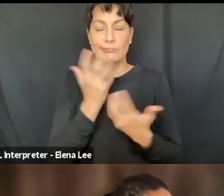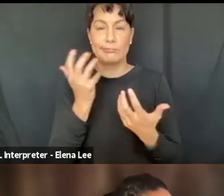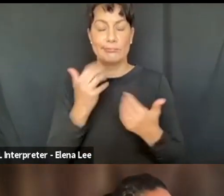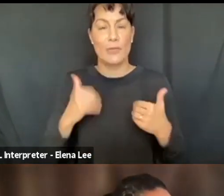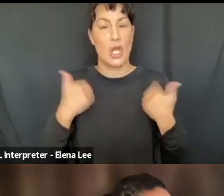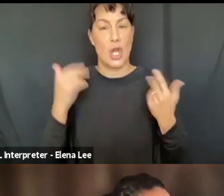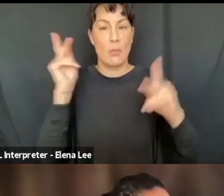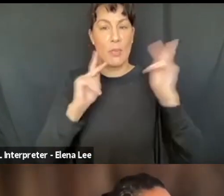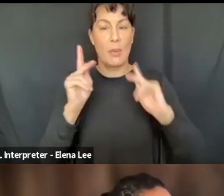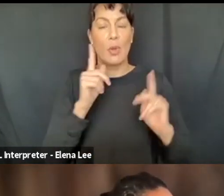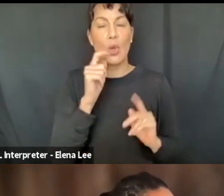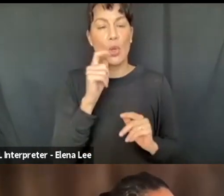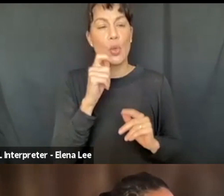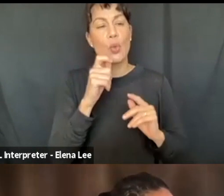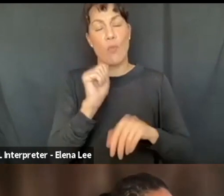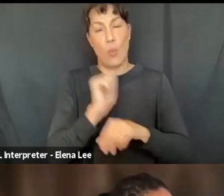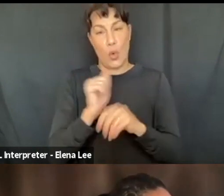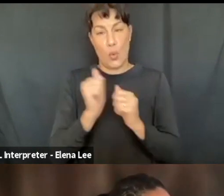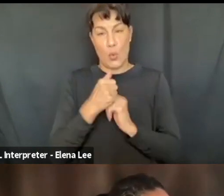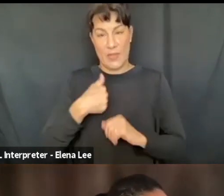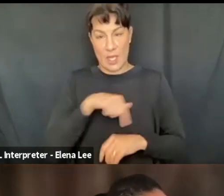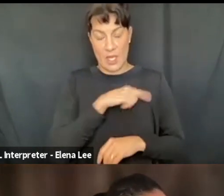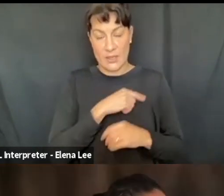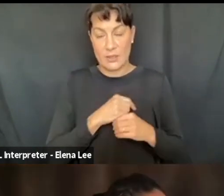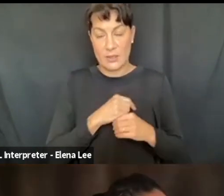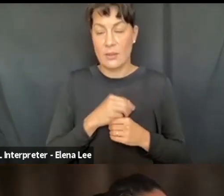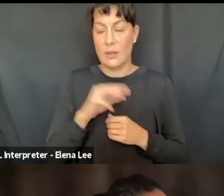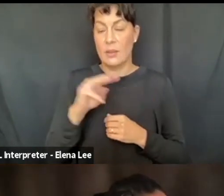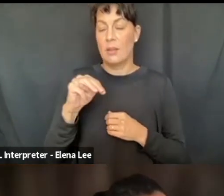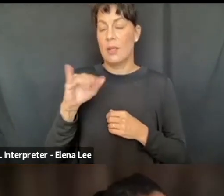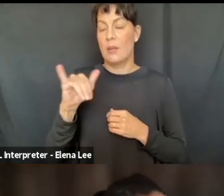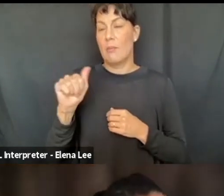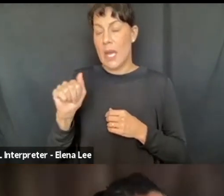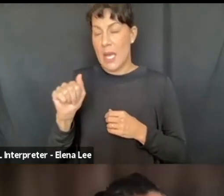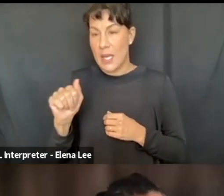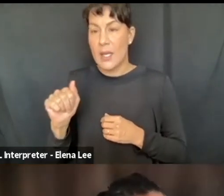who have worked with us, Maya Sudarkasa, Hannah Hart,